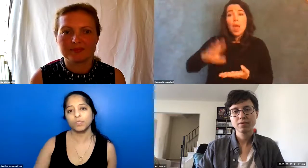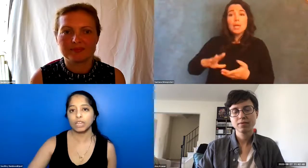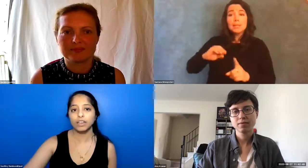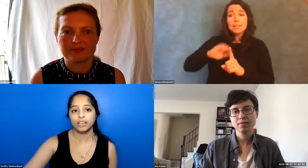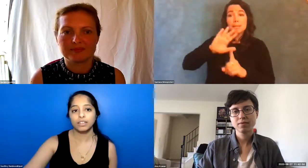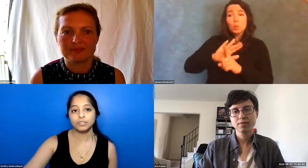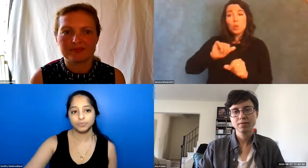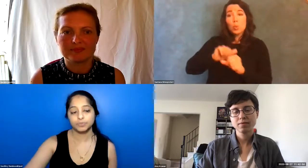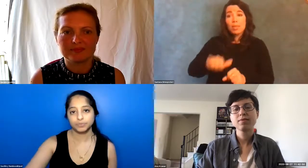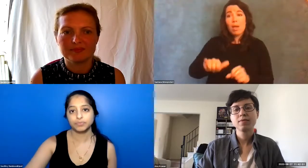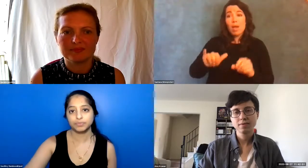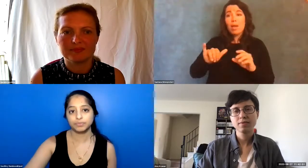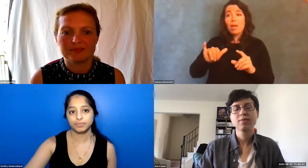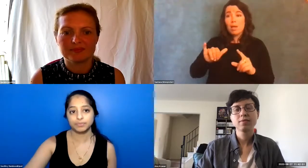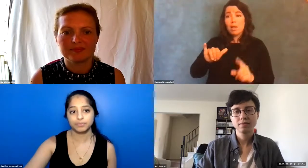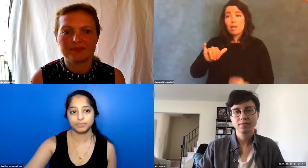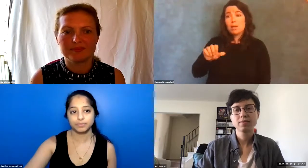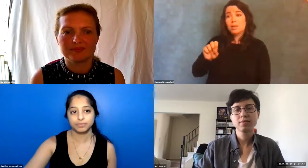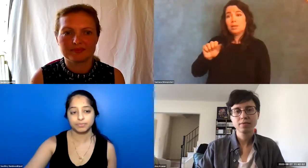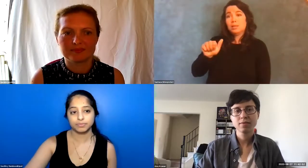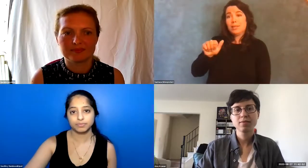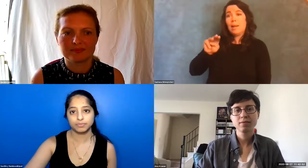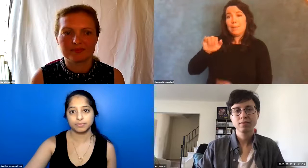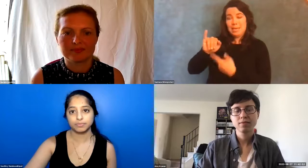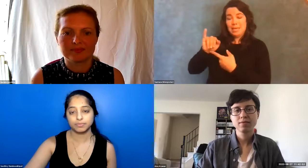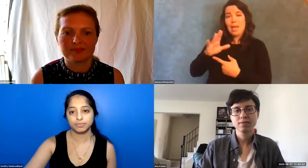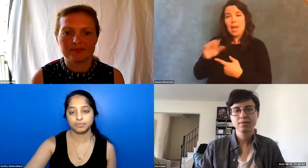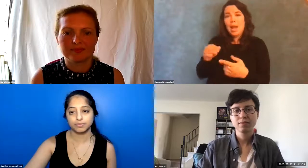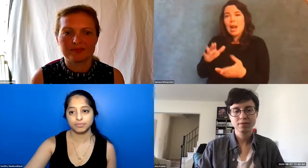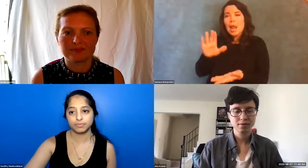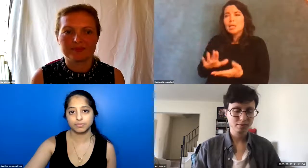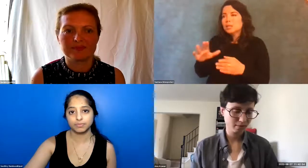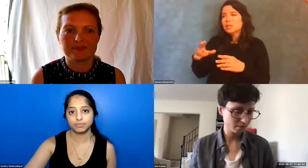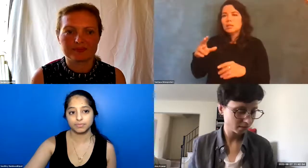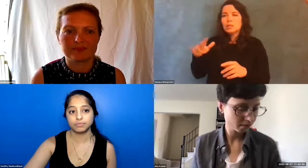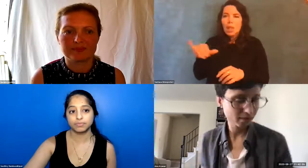and Norwegian or Swedish might also show less word order flexibility.